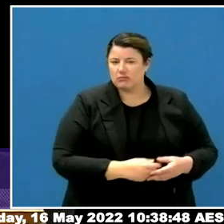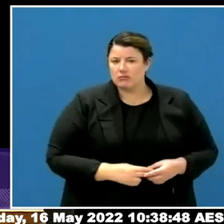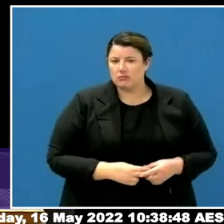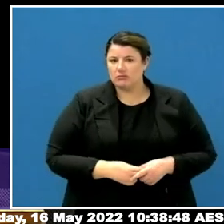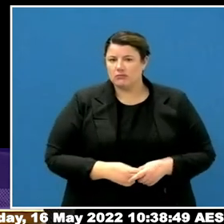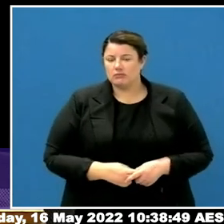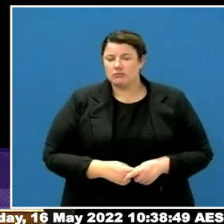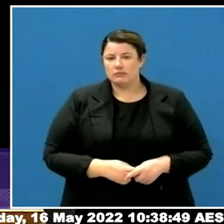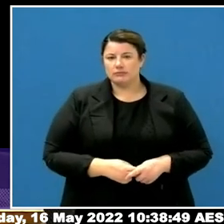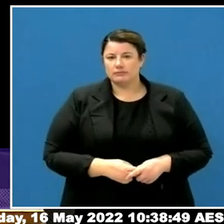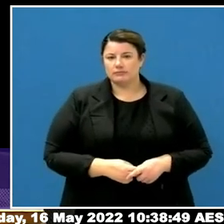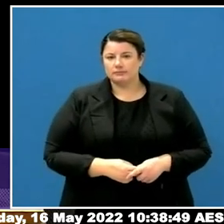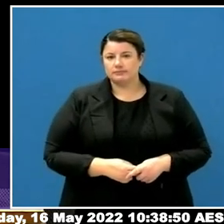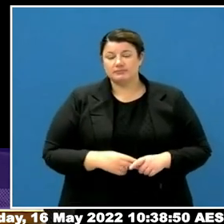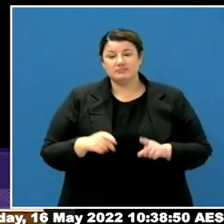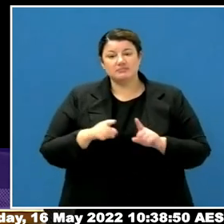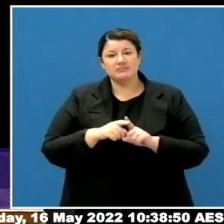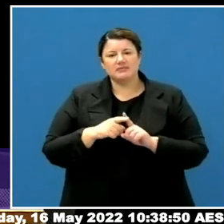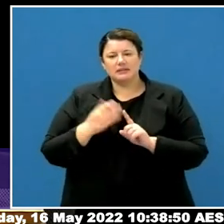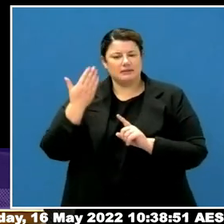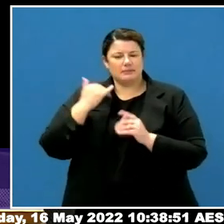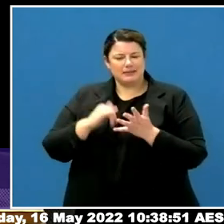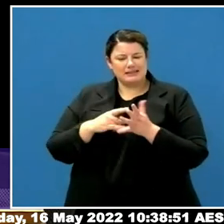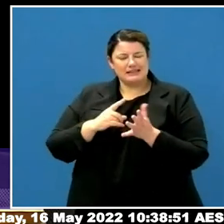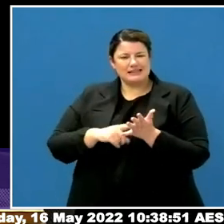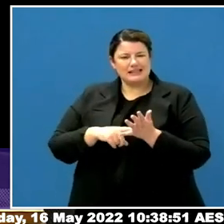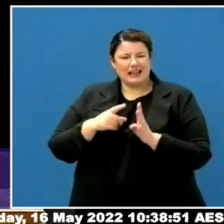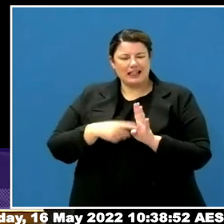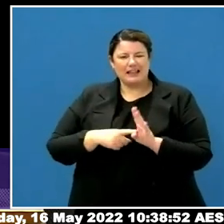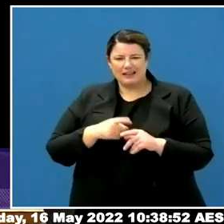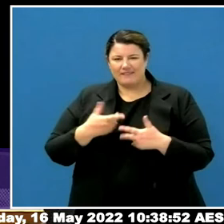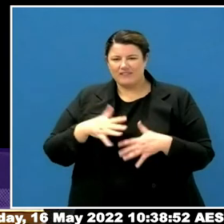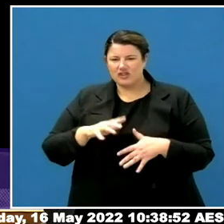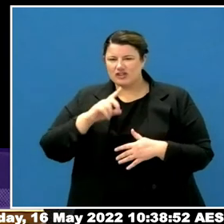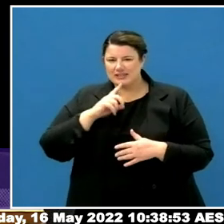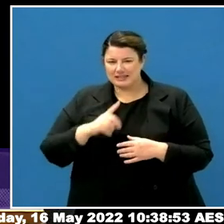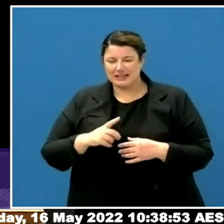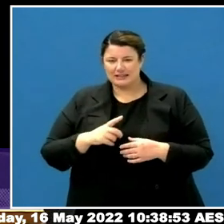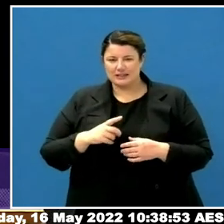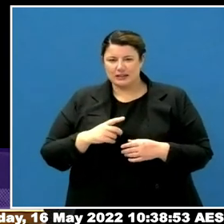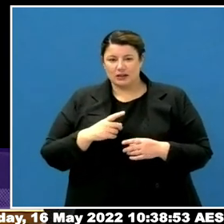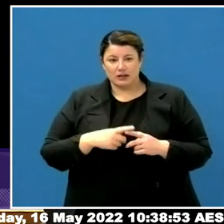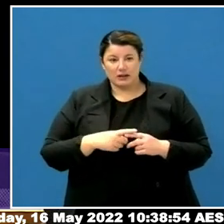Like Sally, Lilly will describe concerns she had about the charges billed to Simon for the